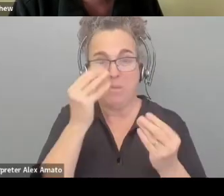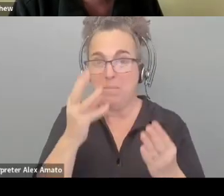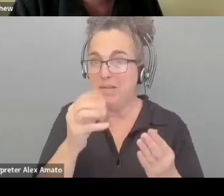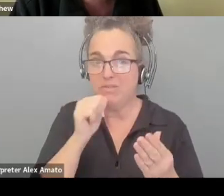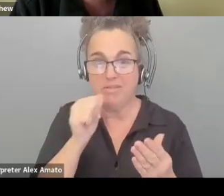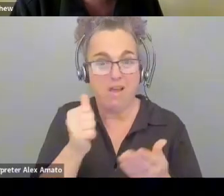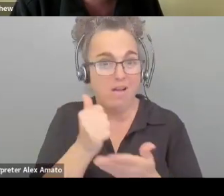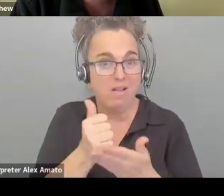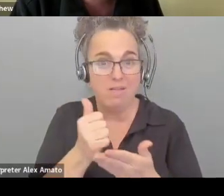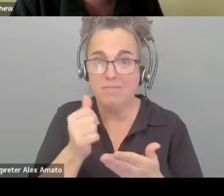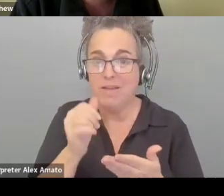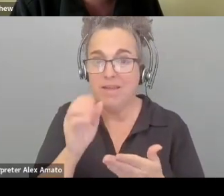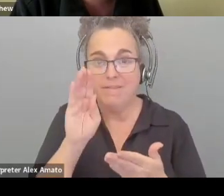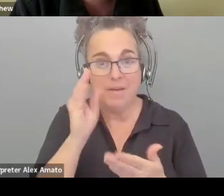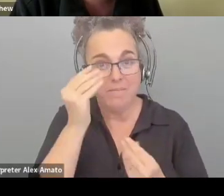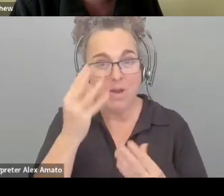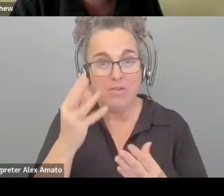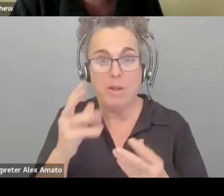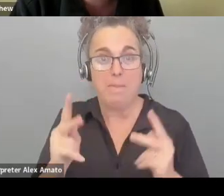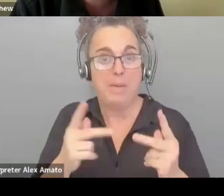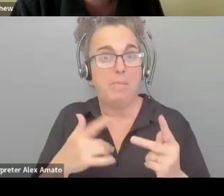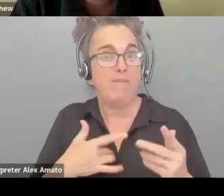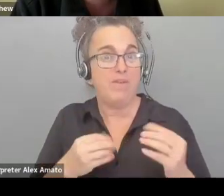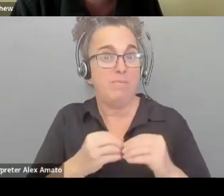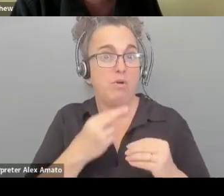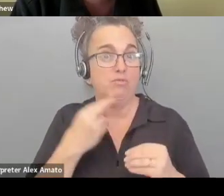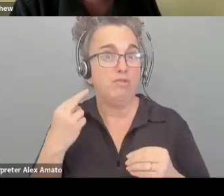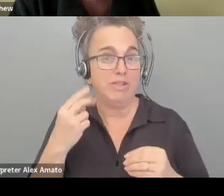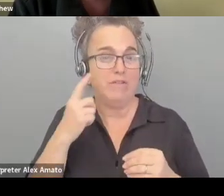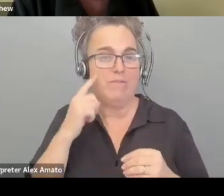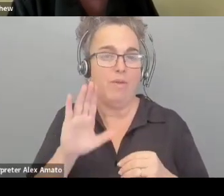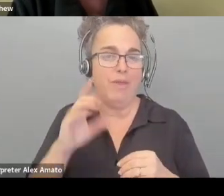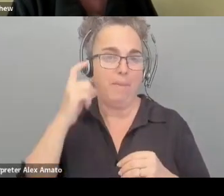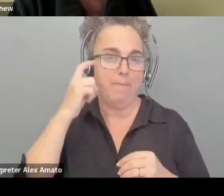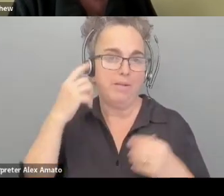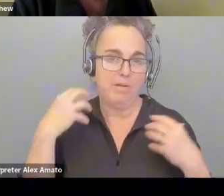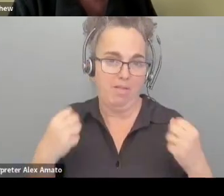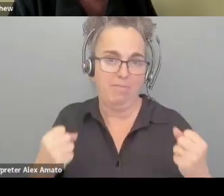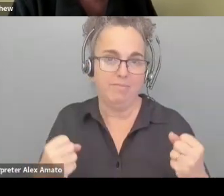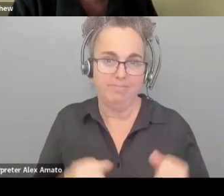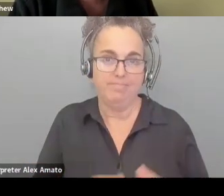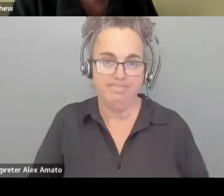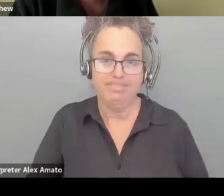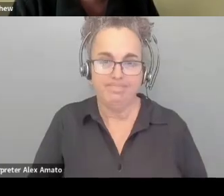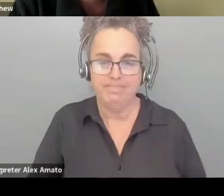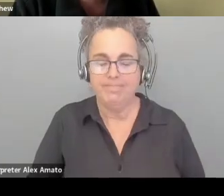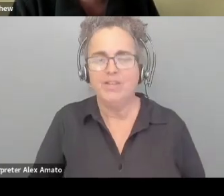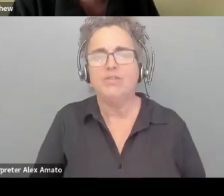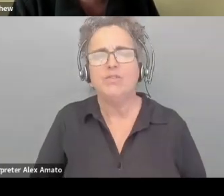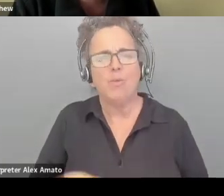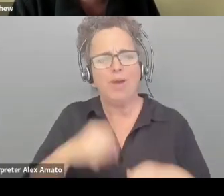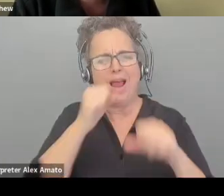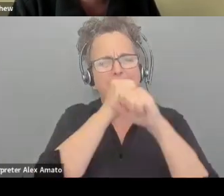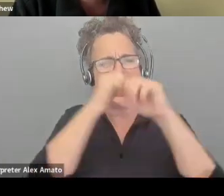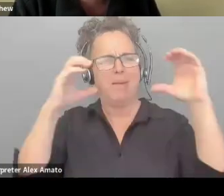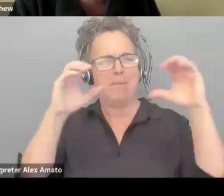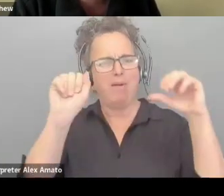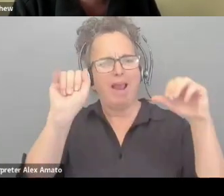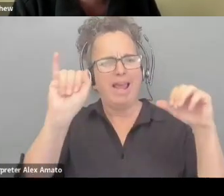that people will put be put at greater like mental health risks in this case. I think about how AI will be deployed with the social security